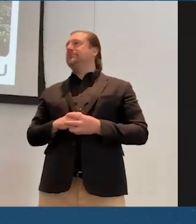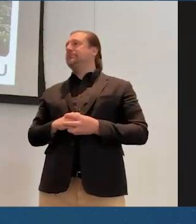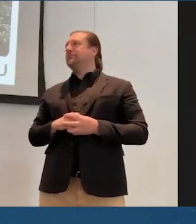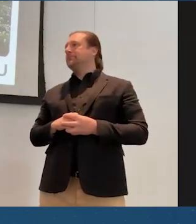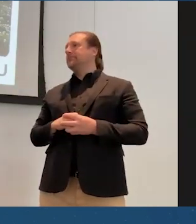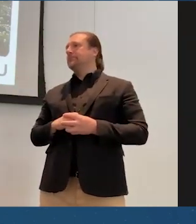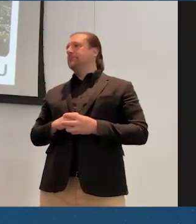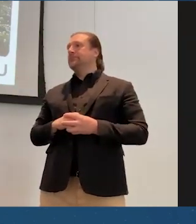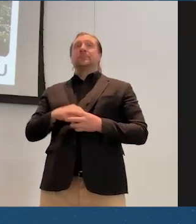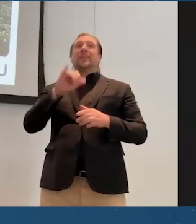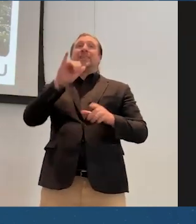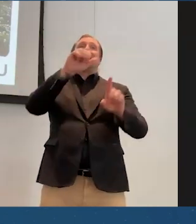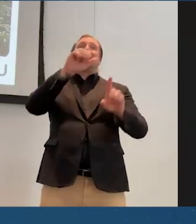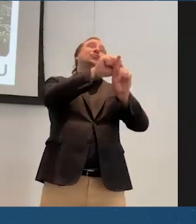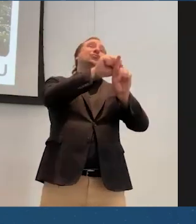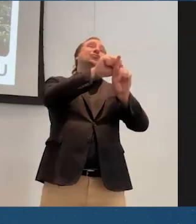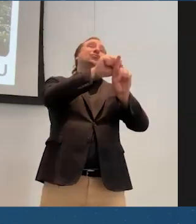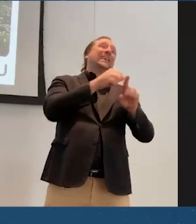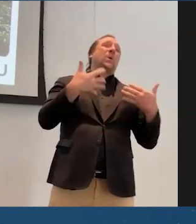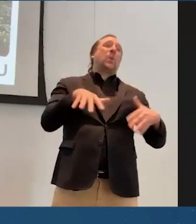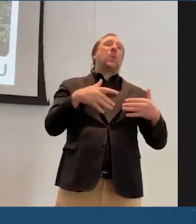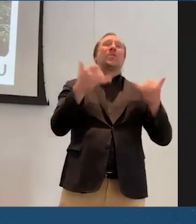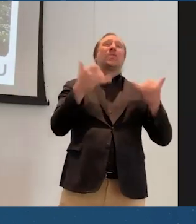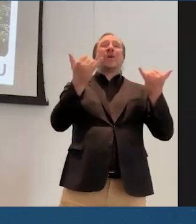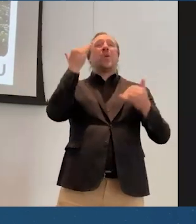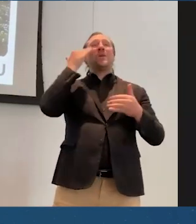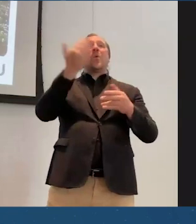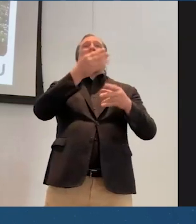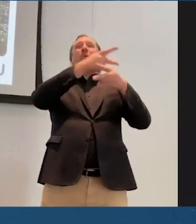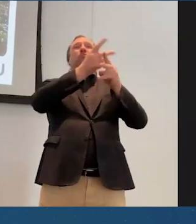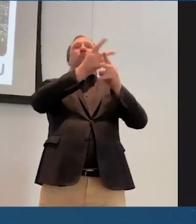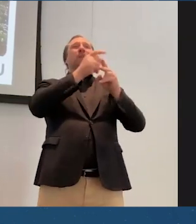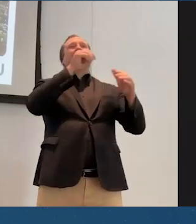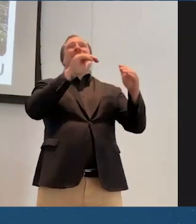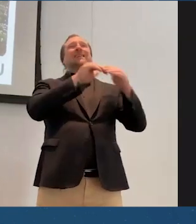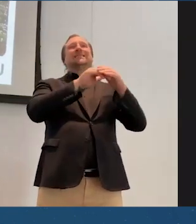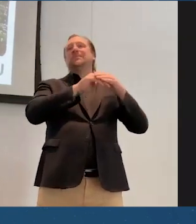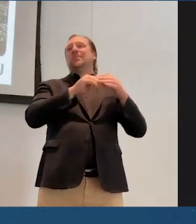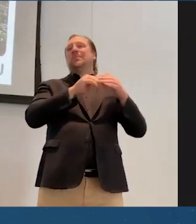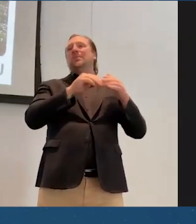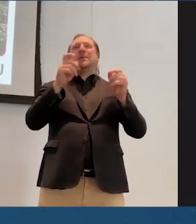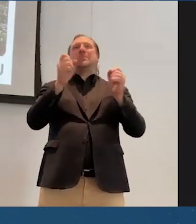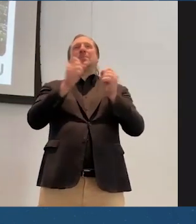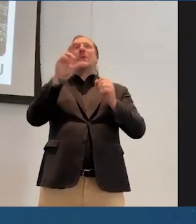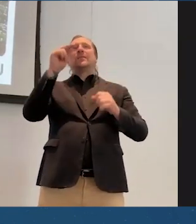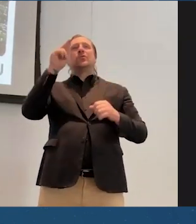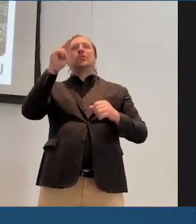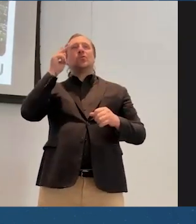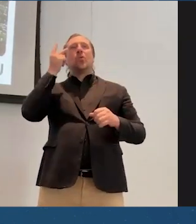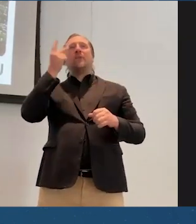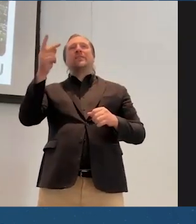This is tricky. Right now, we know that our product is not accessible to folks with no vision and low vision.